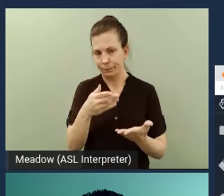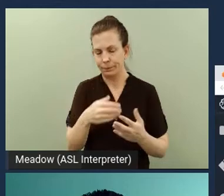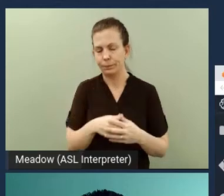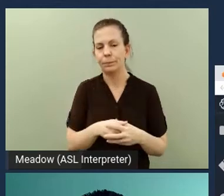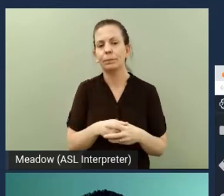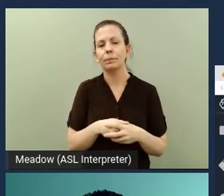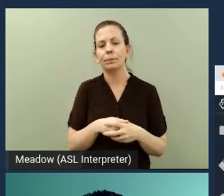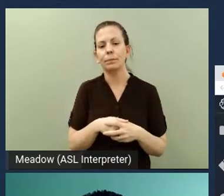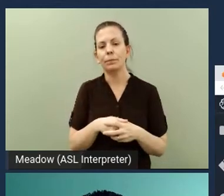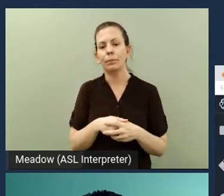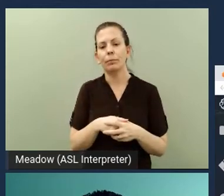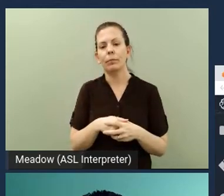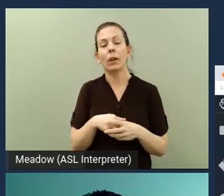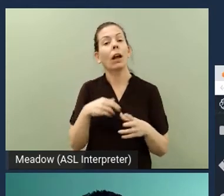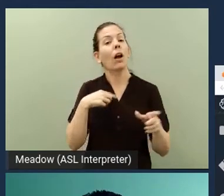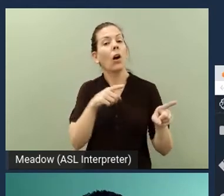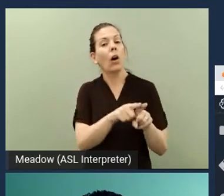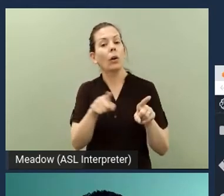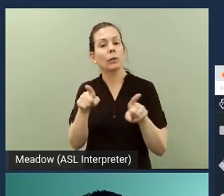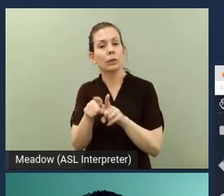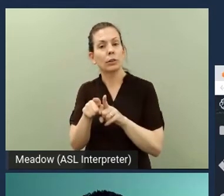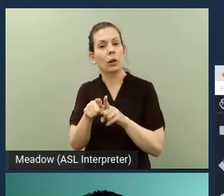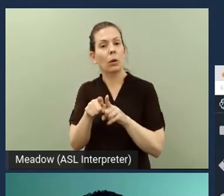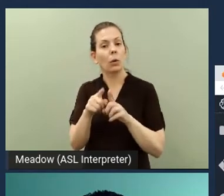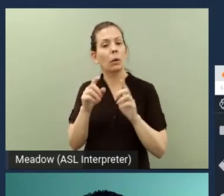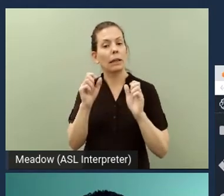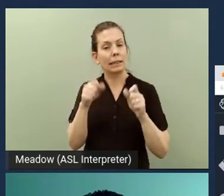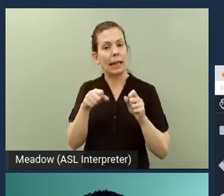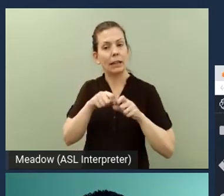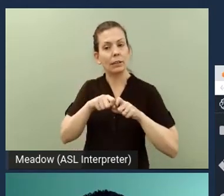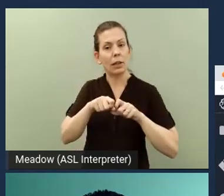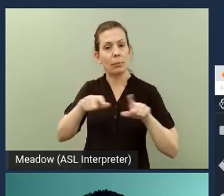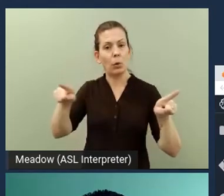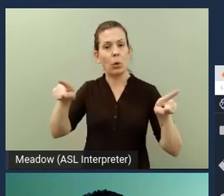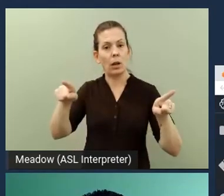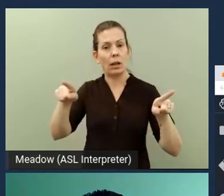And I also am able to deploy this model to an endpoint.